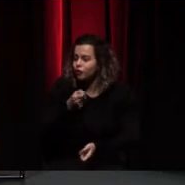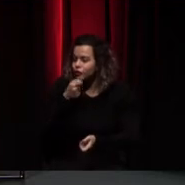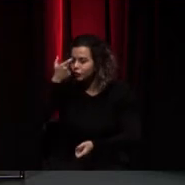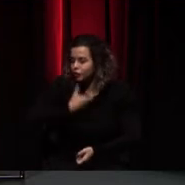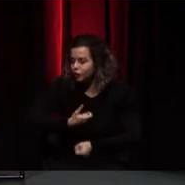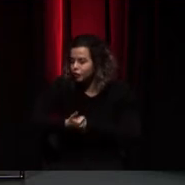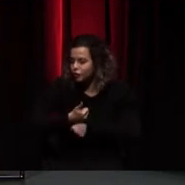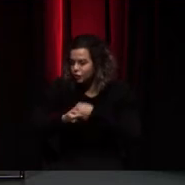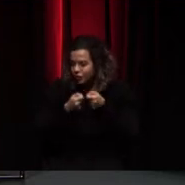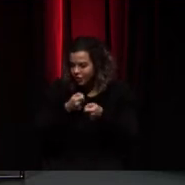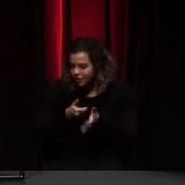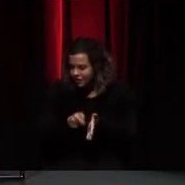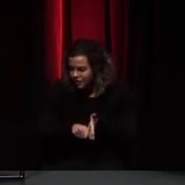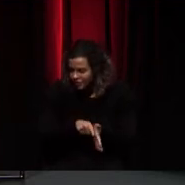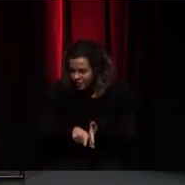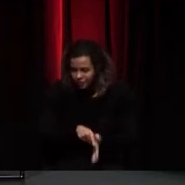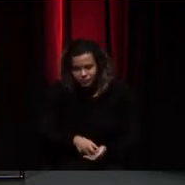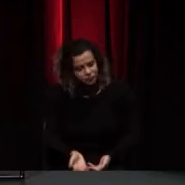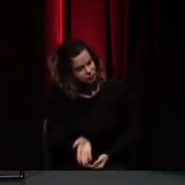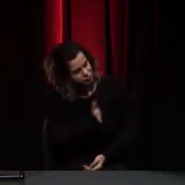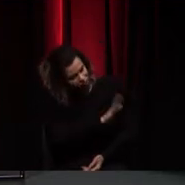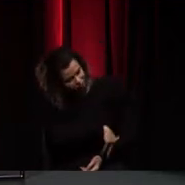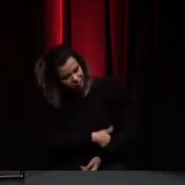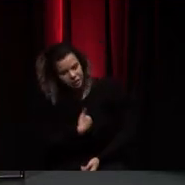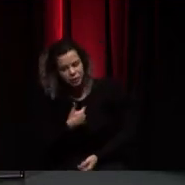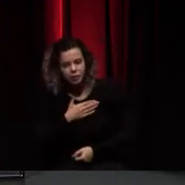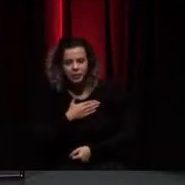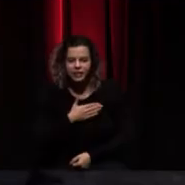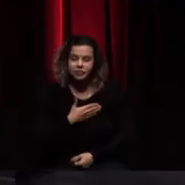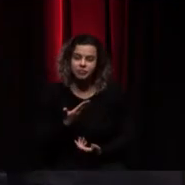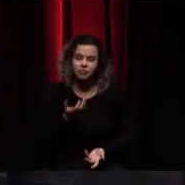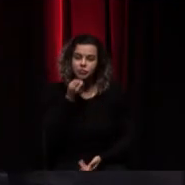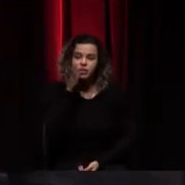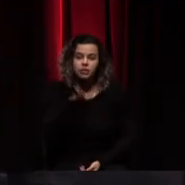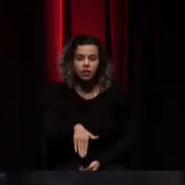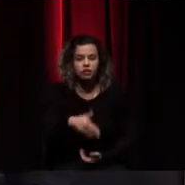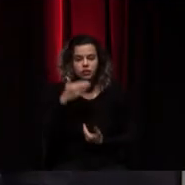That was left for me. Good afternoon. Thanks Cult, Sesc.